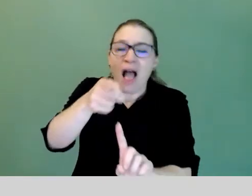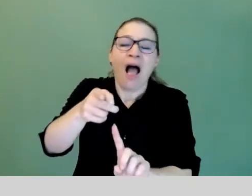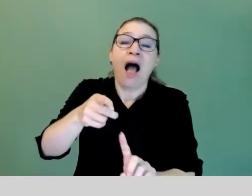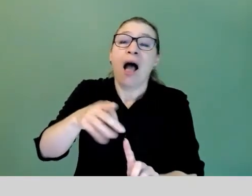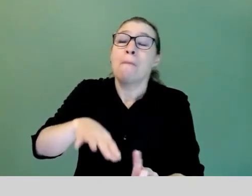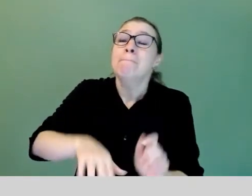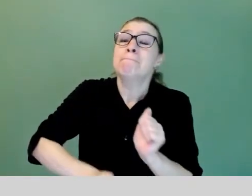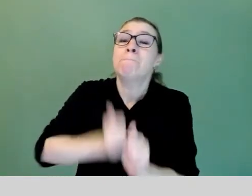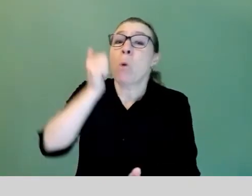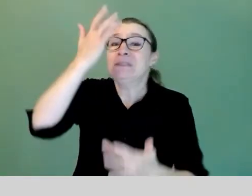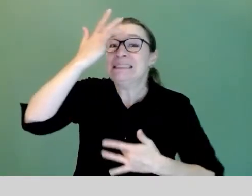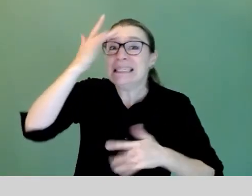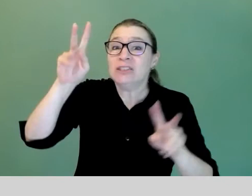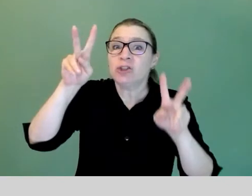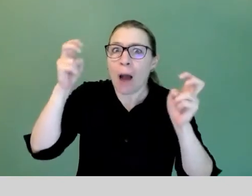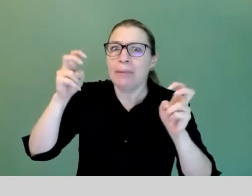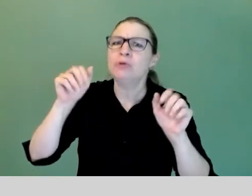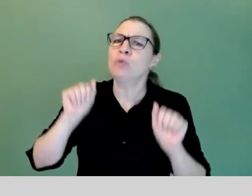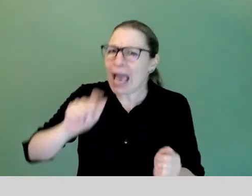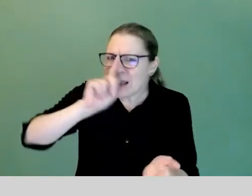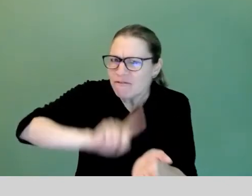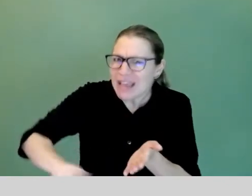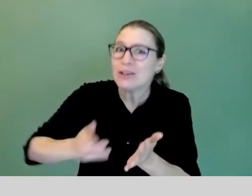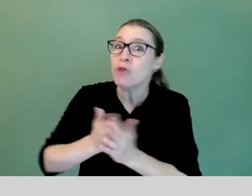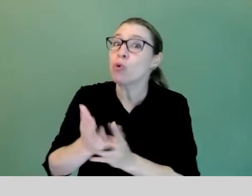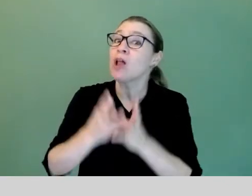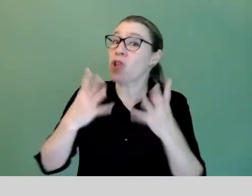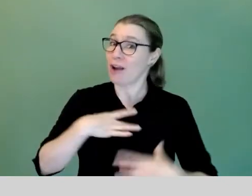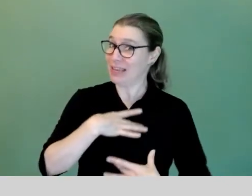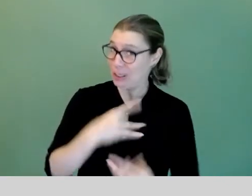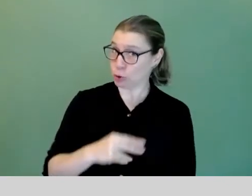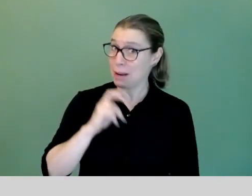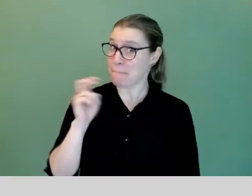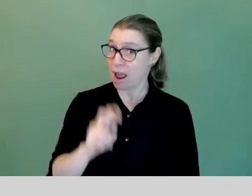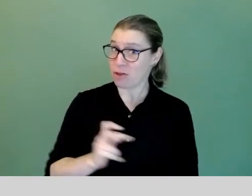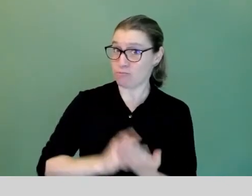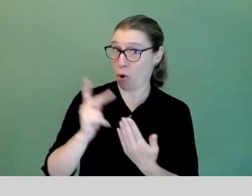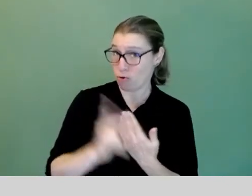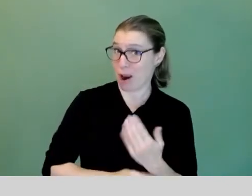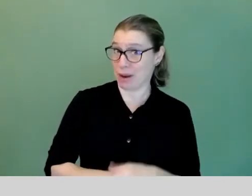most disease related topics through a lot of interesting Python programming.